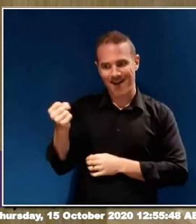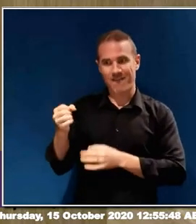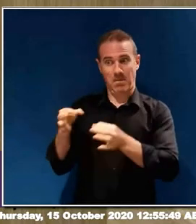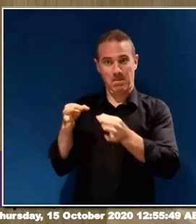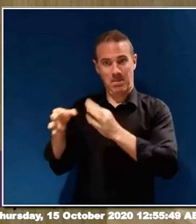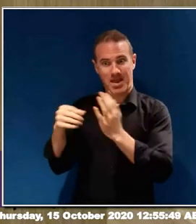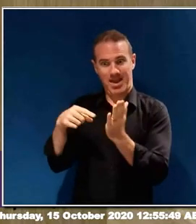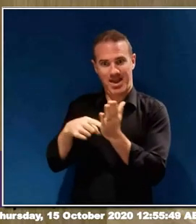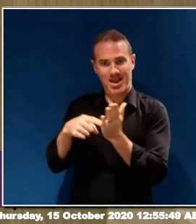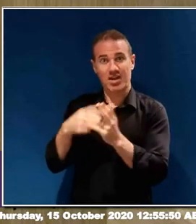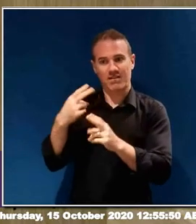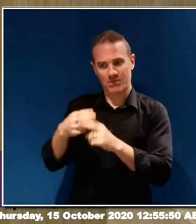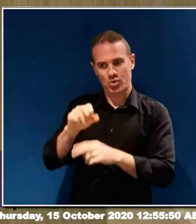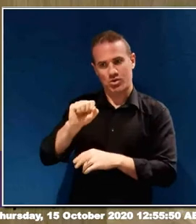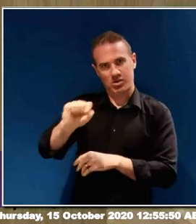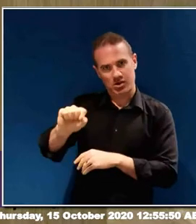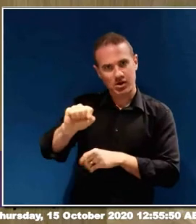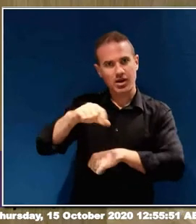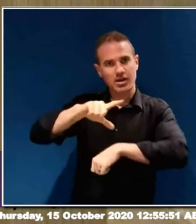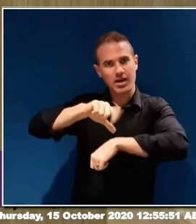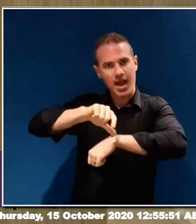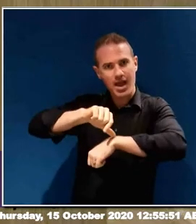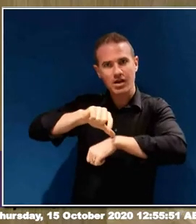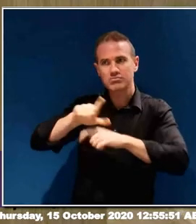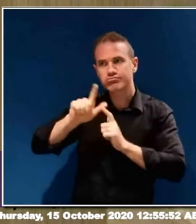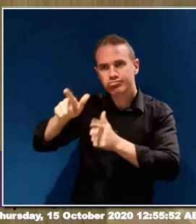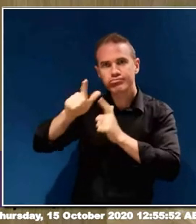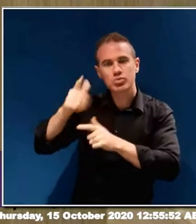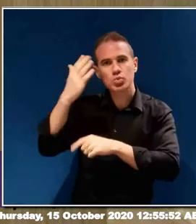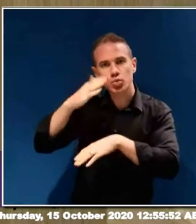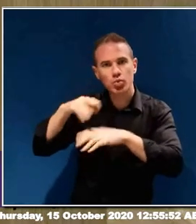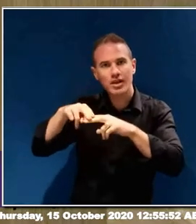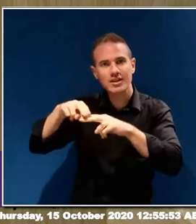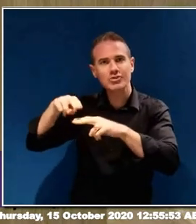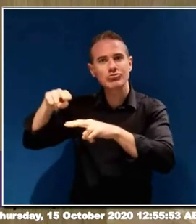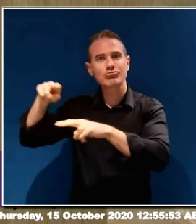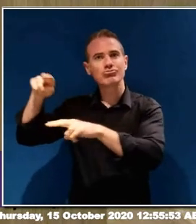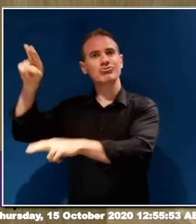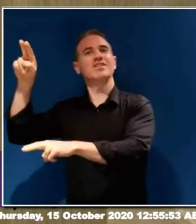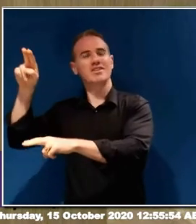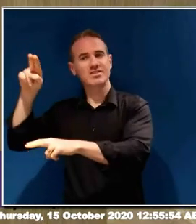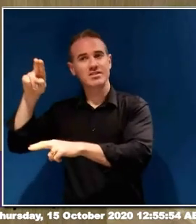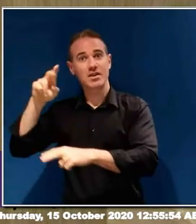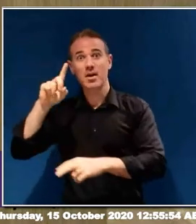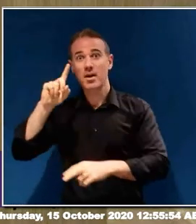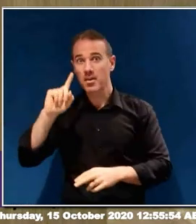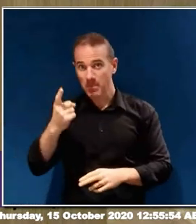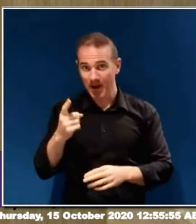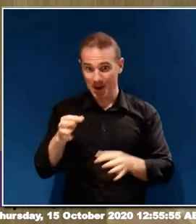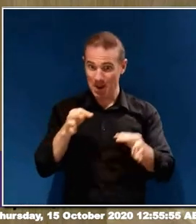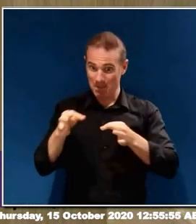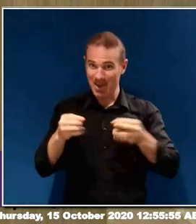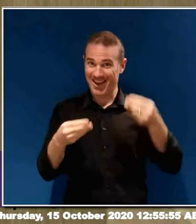Whether the increase actually occurs, that's not necessarily the case.